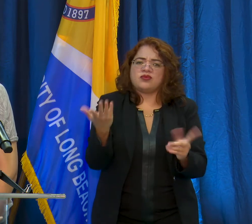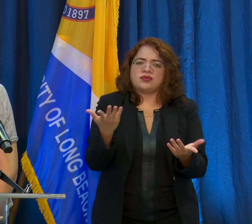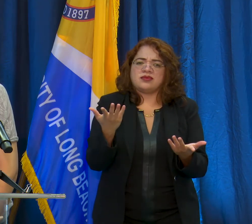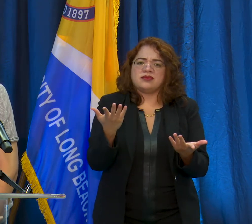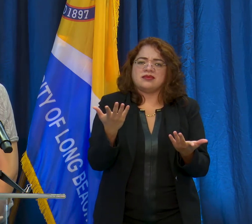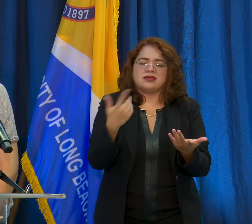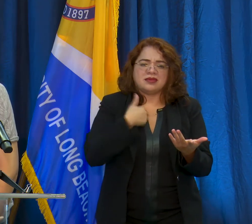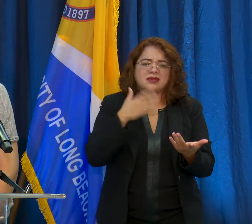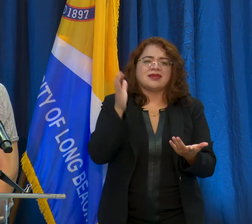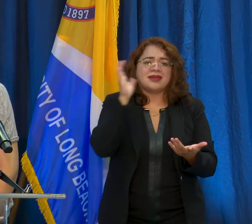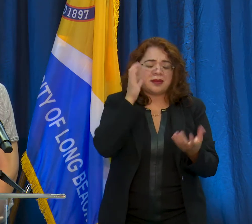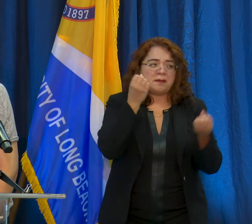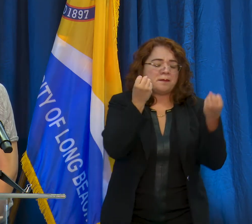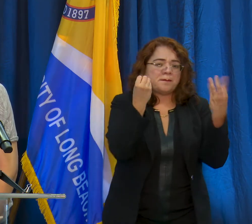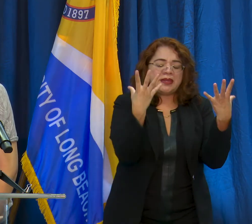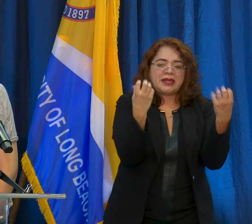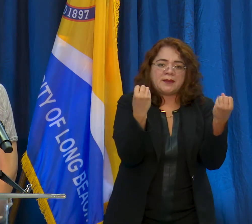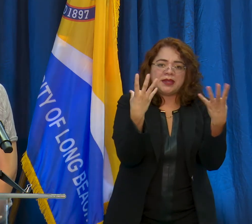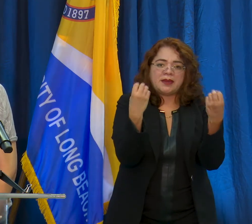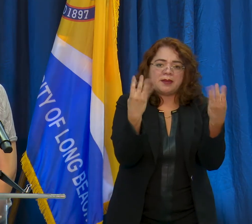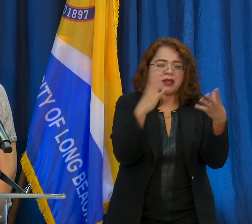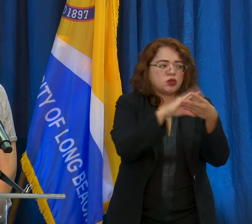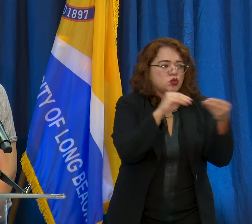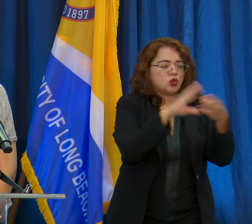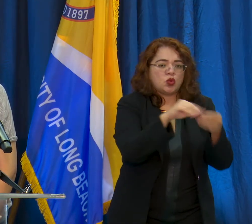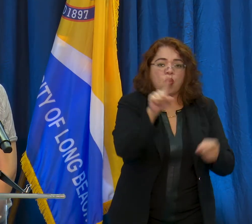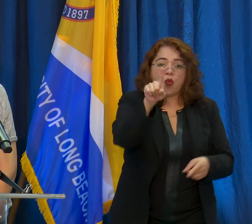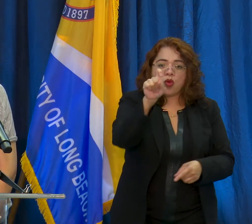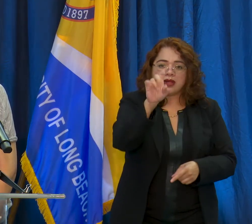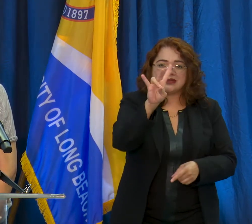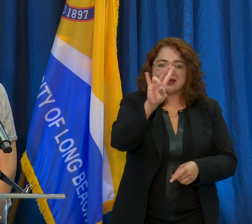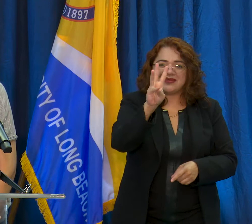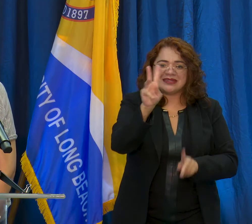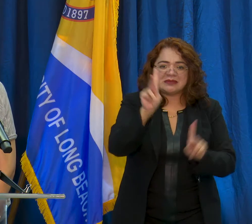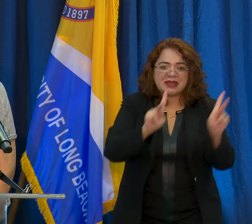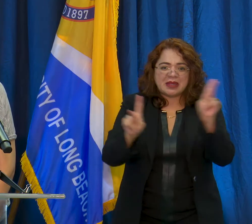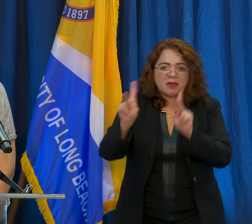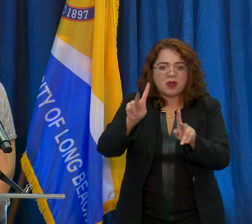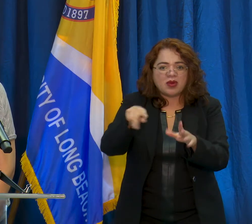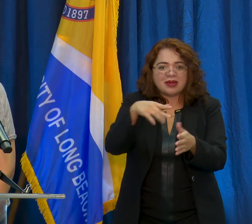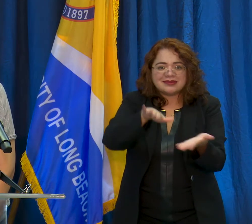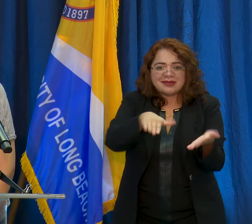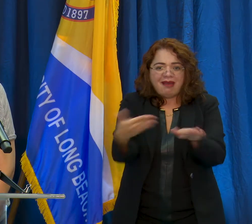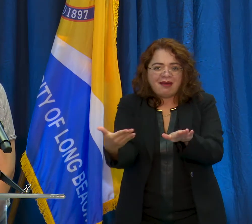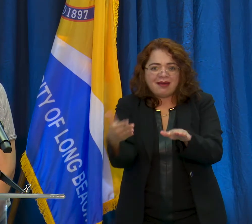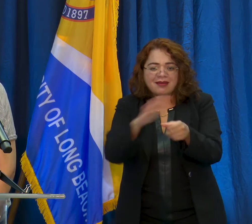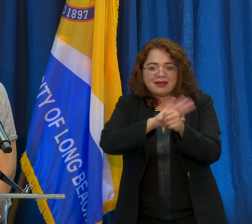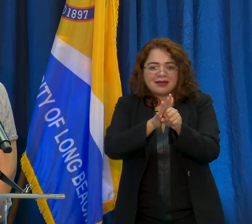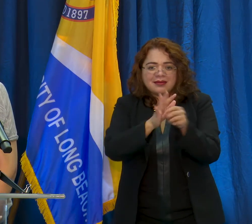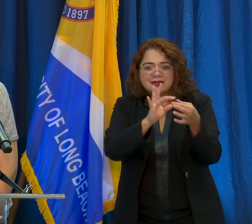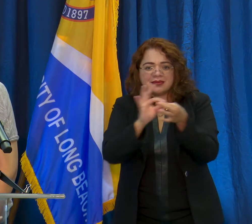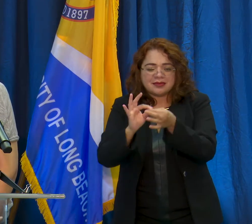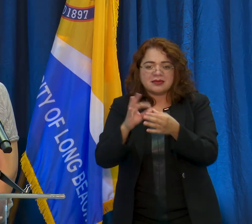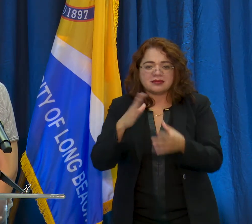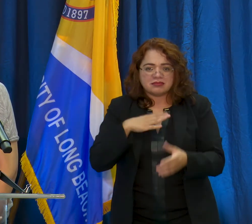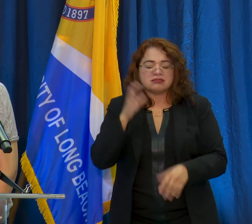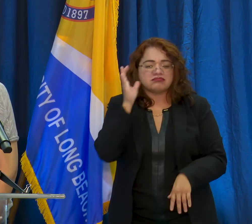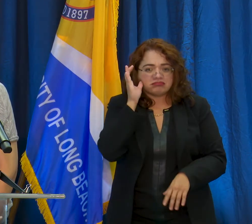of the 176 people who have passed away. I also hear a lot of the stories of